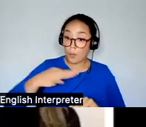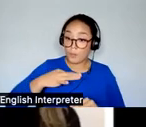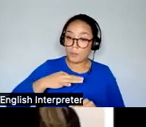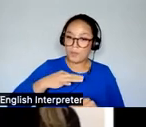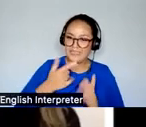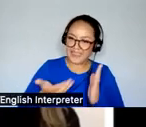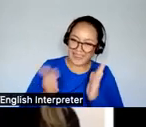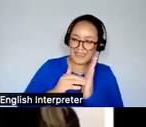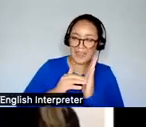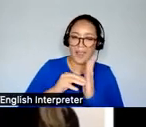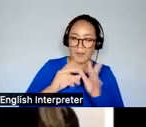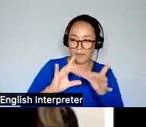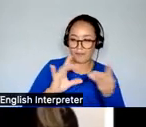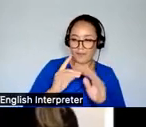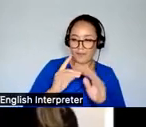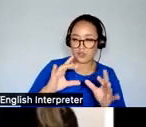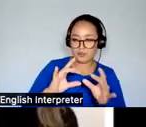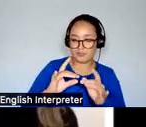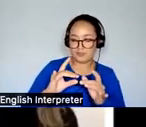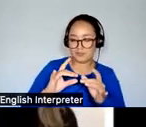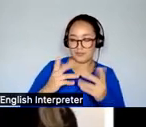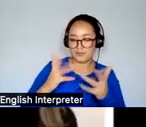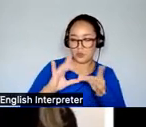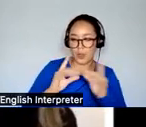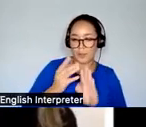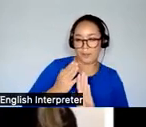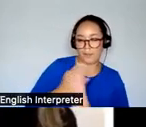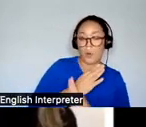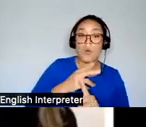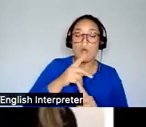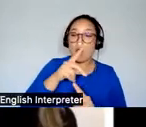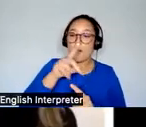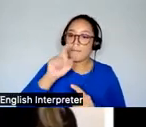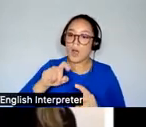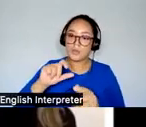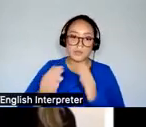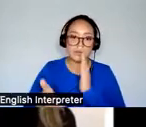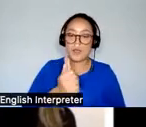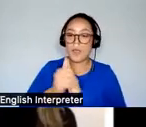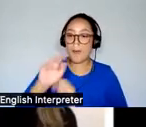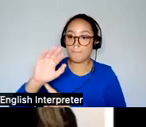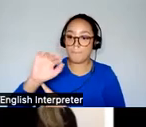This includes the place in the park you're going to be having any installations tents,